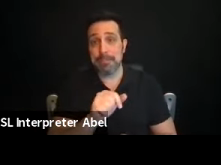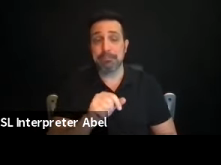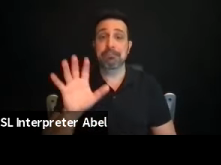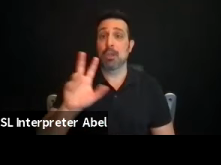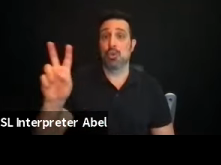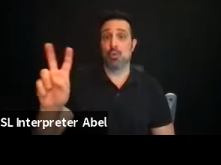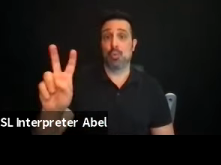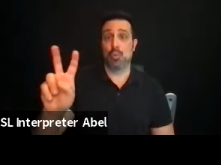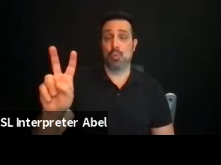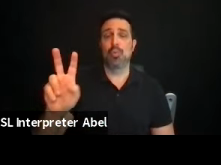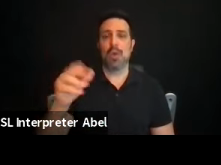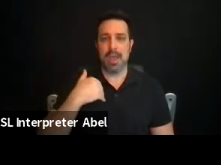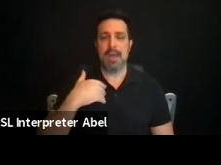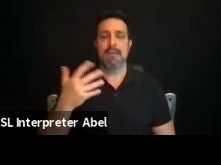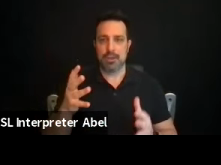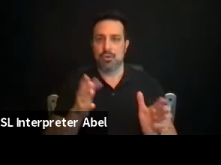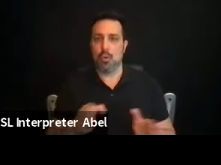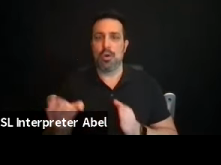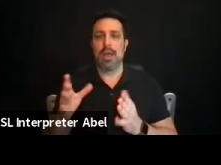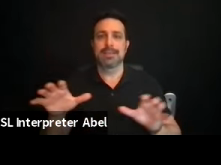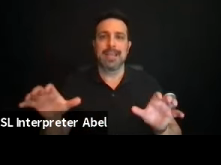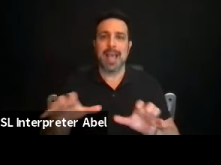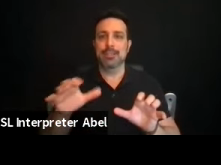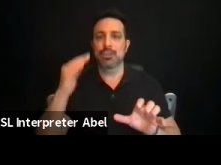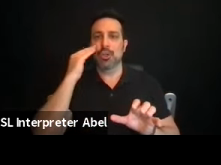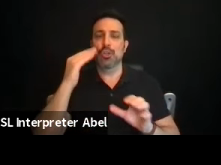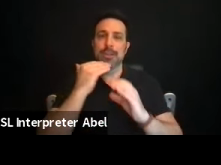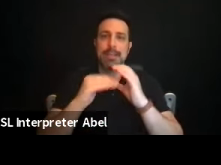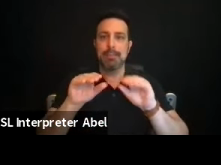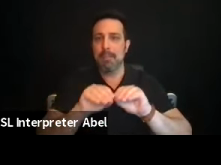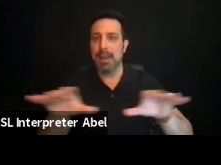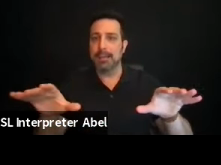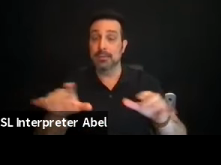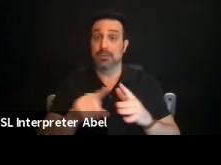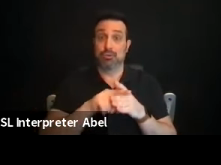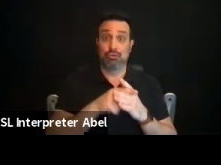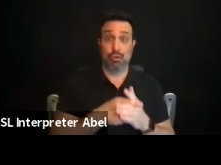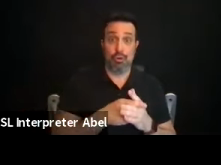training. You'll learn about ways of engaging with your legislatures including how to engage with them today and tomorrow when